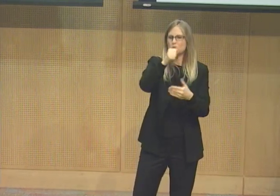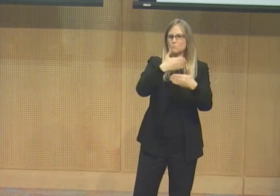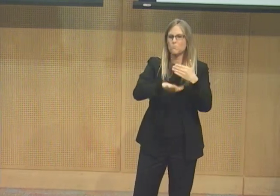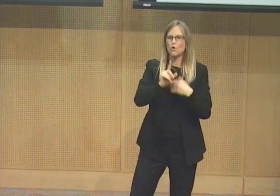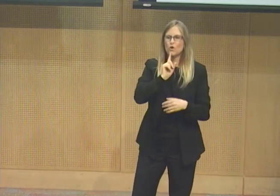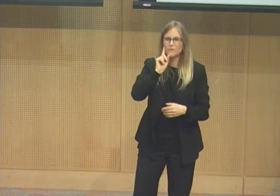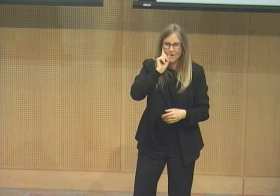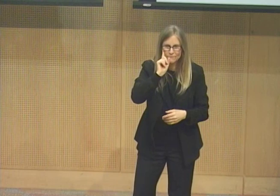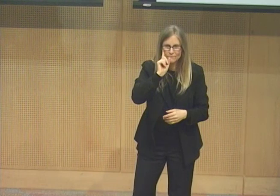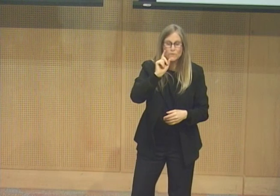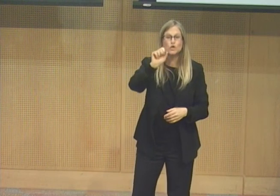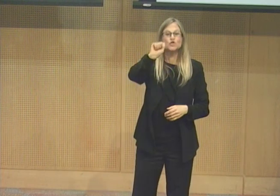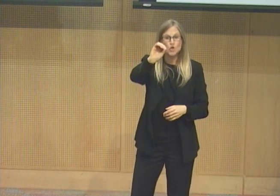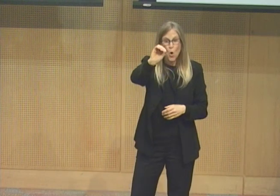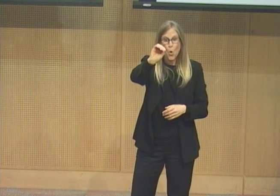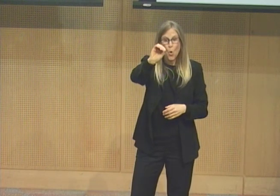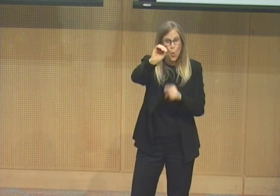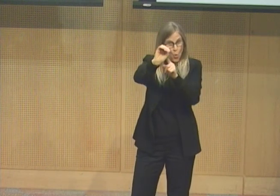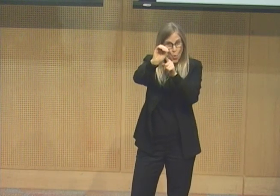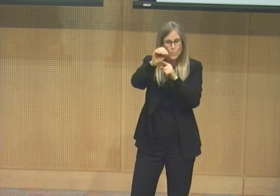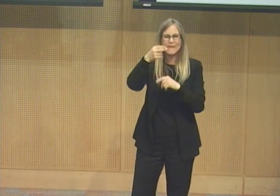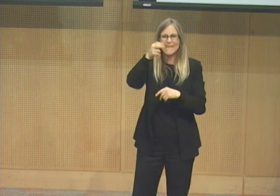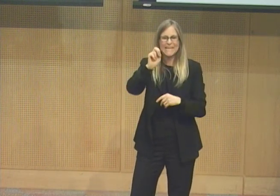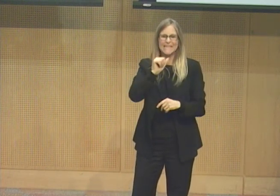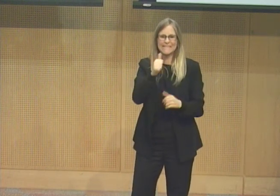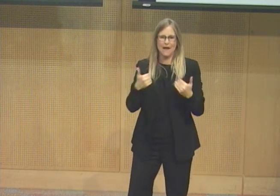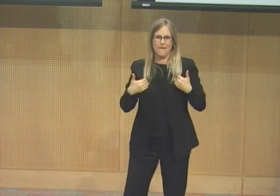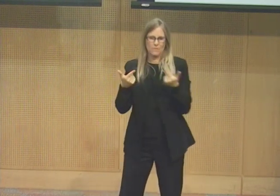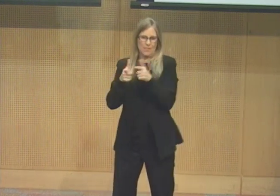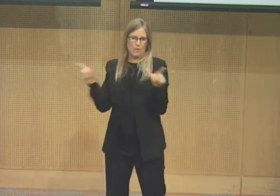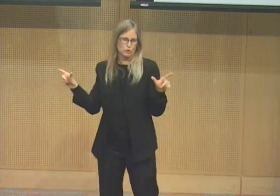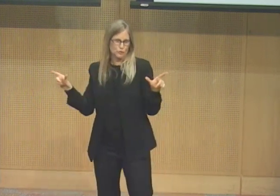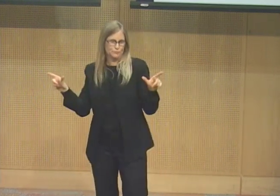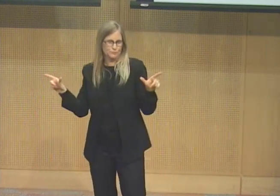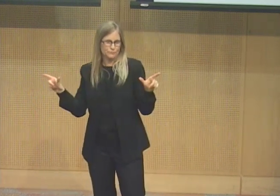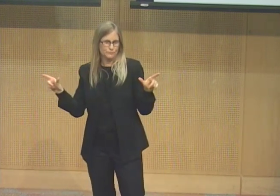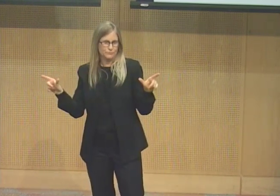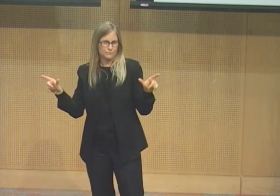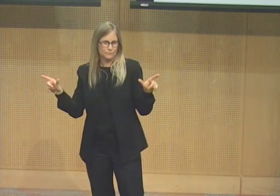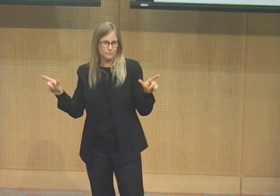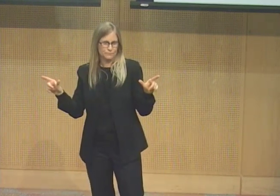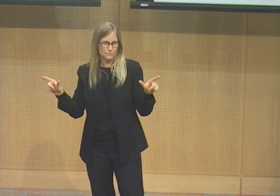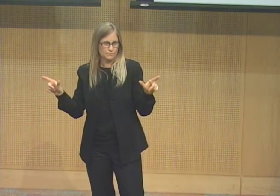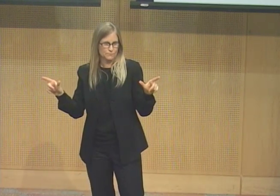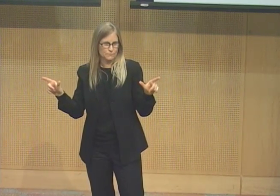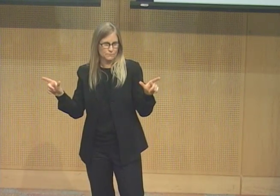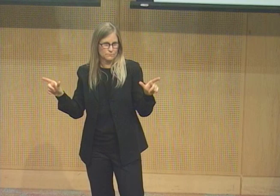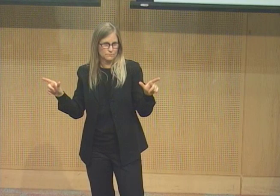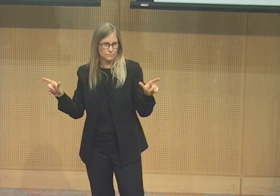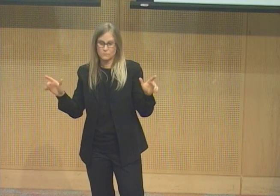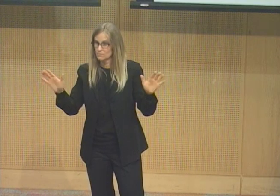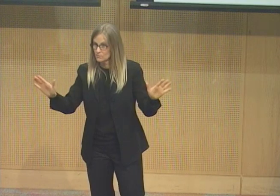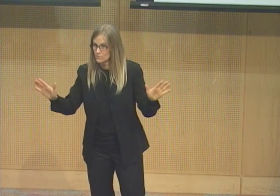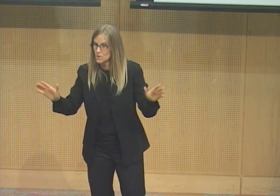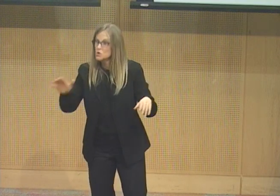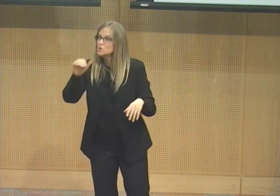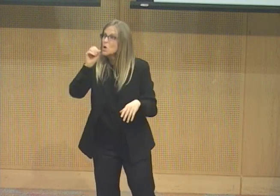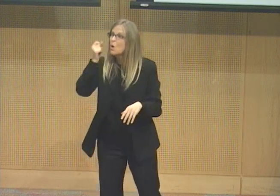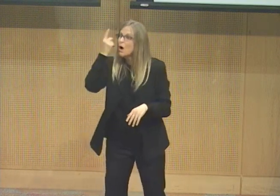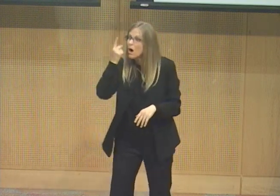"He was born Deaf, so he didn't have language," OK,